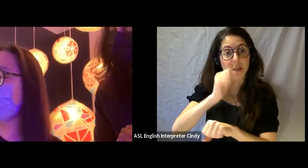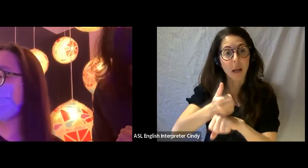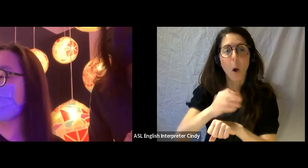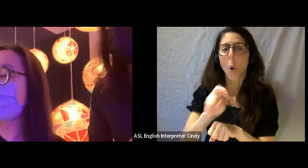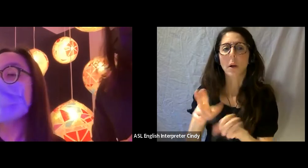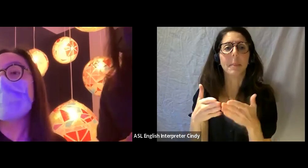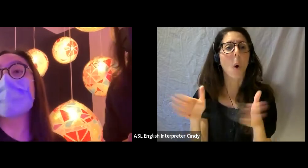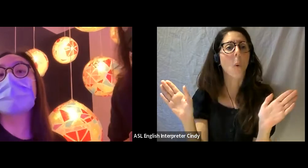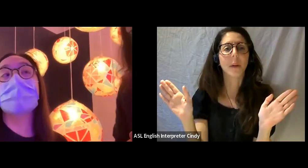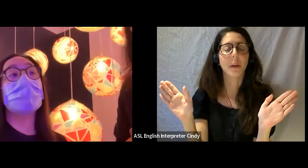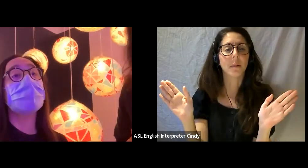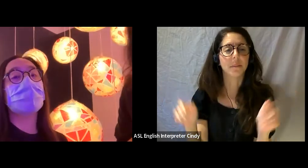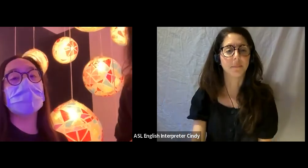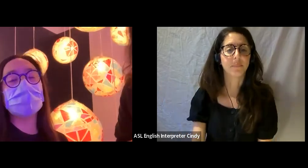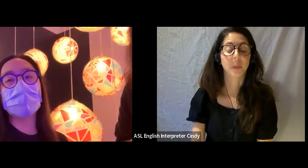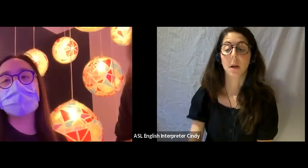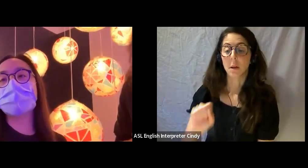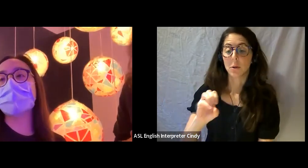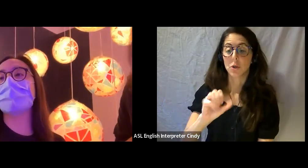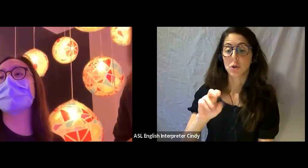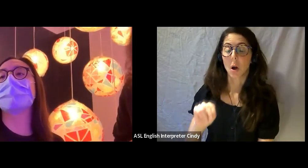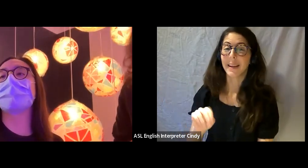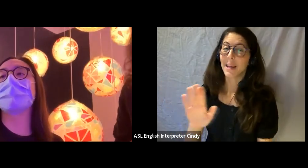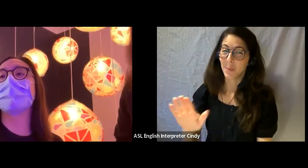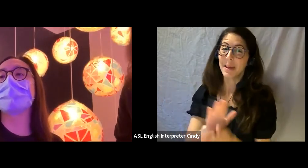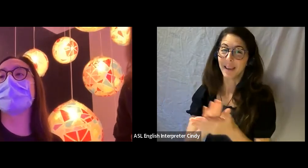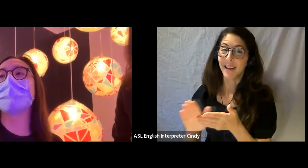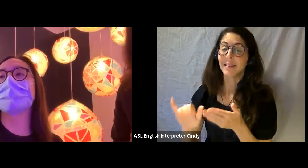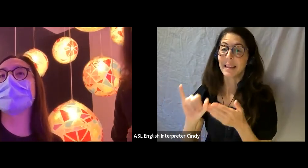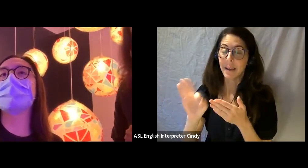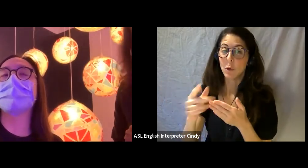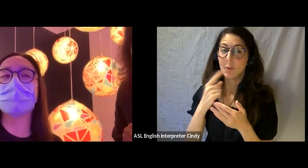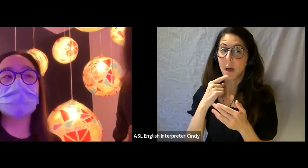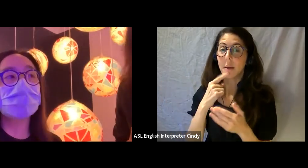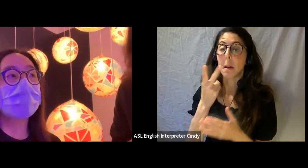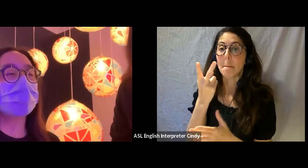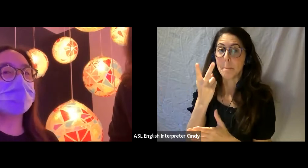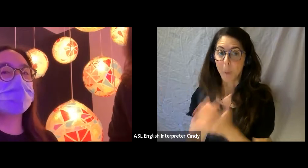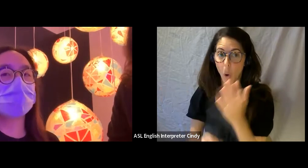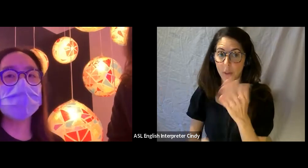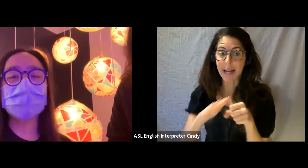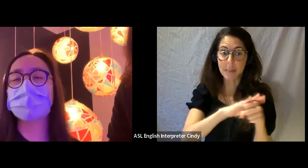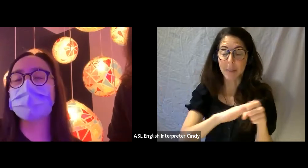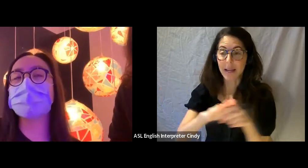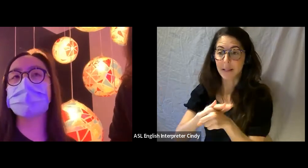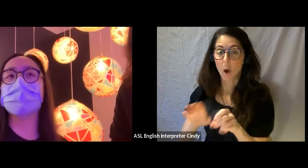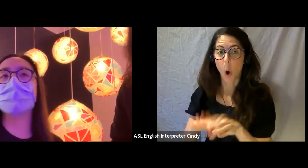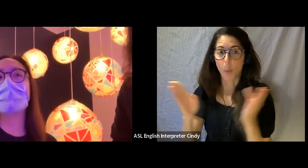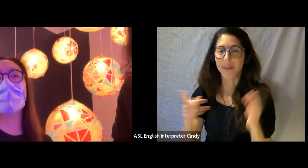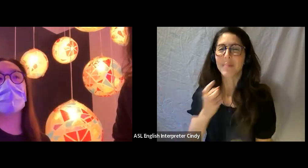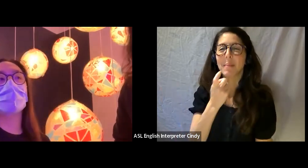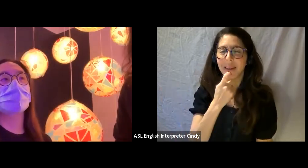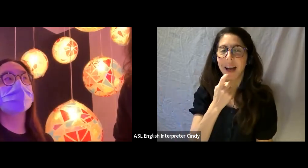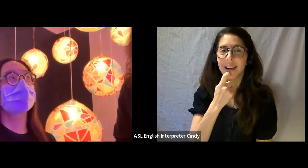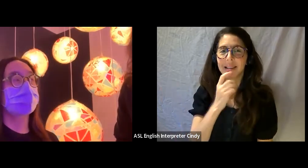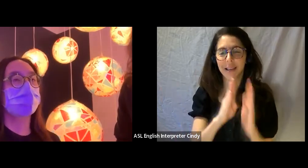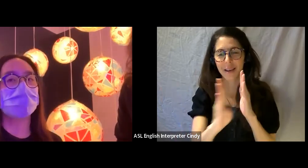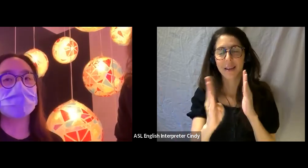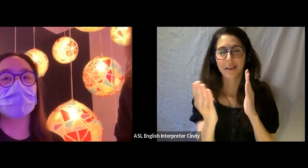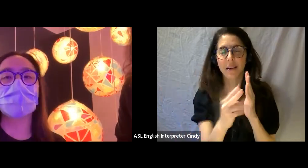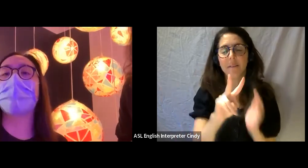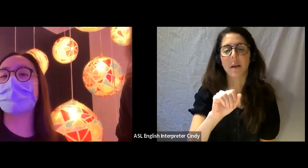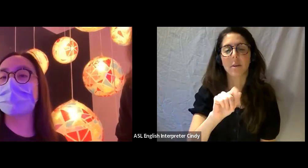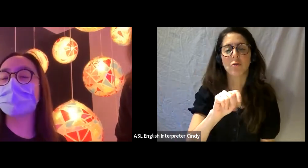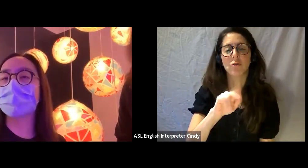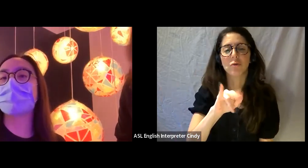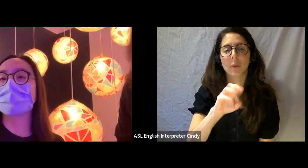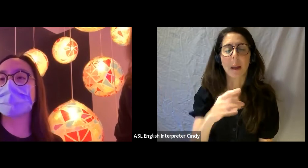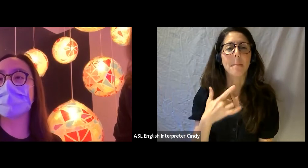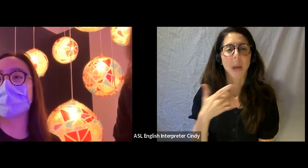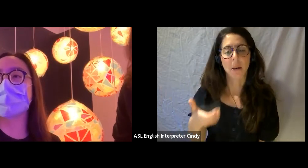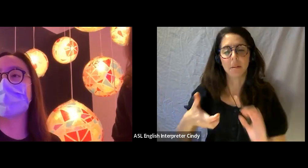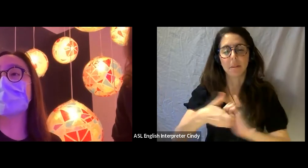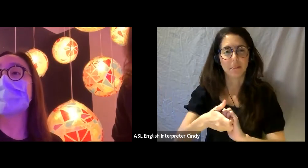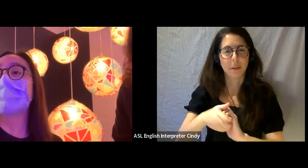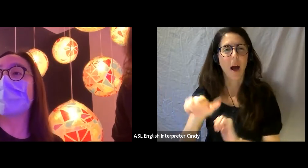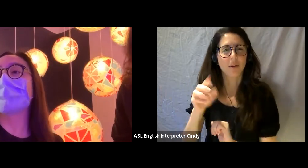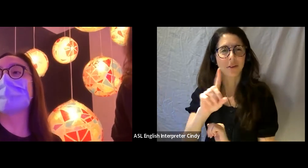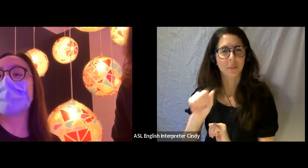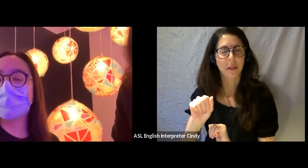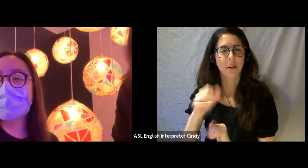it would be great to actually mention that you would be open to both spaces. The vitrine is usually done in partnership with other disability arts organizations